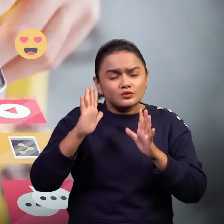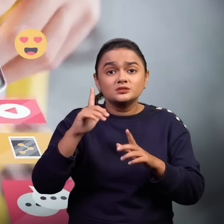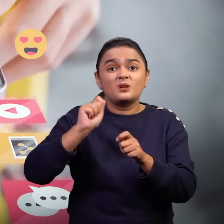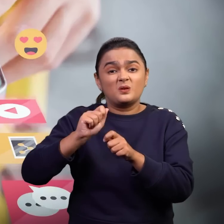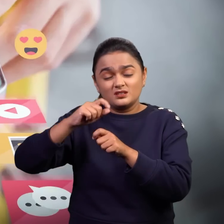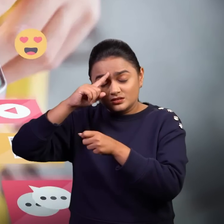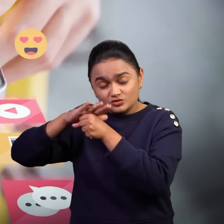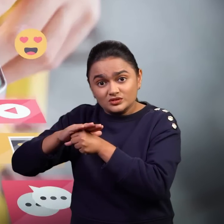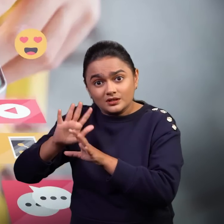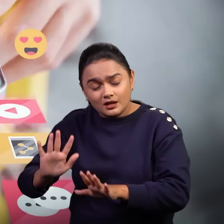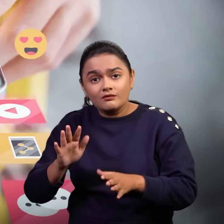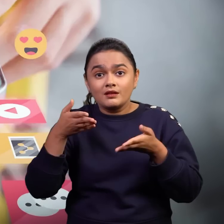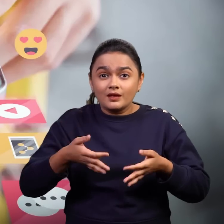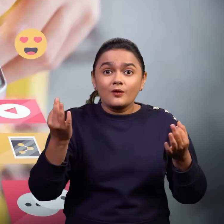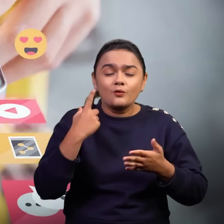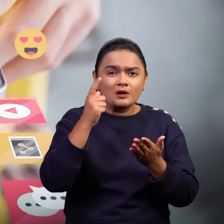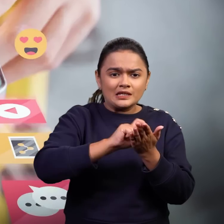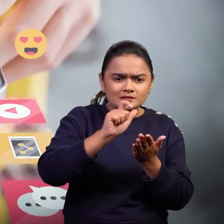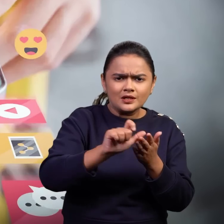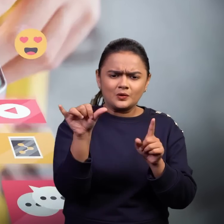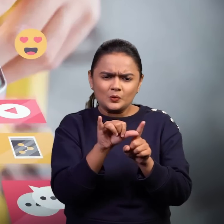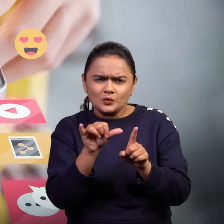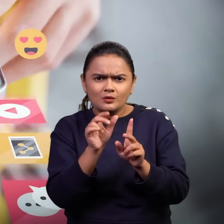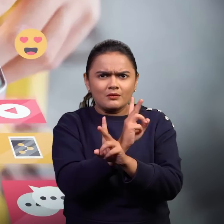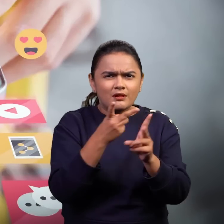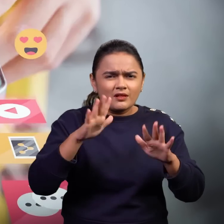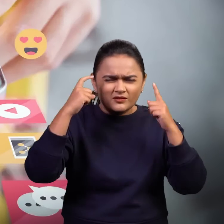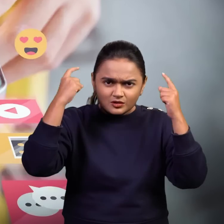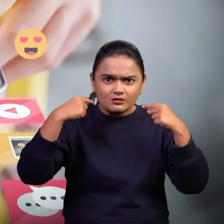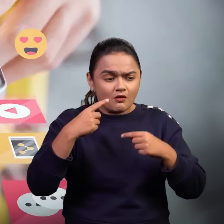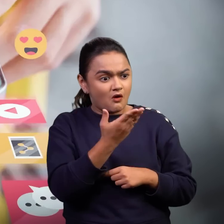There is a lot of stress at work and from social media like Instagram, YouTube.